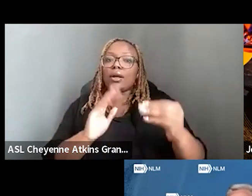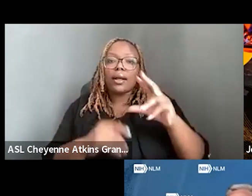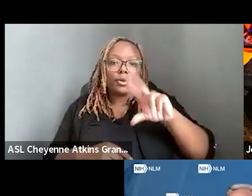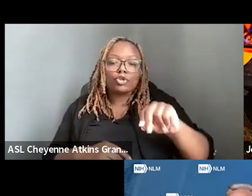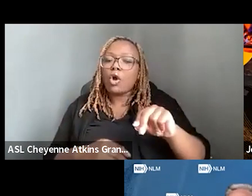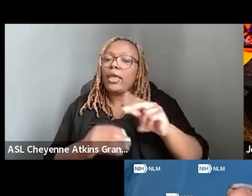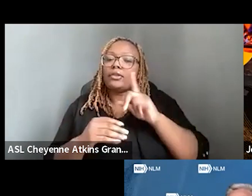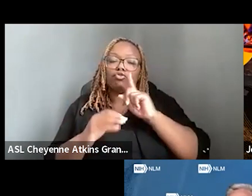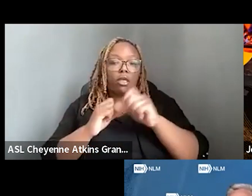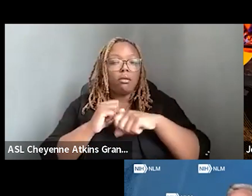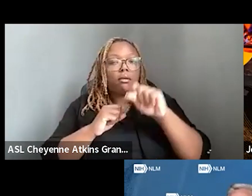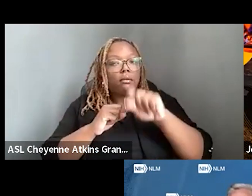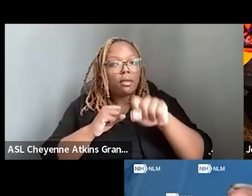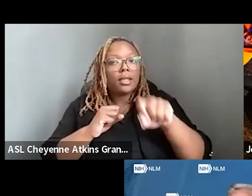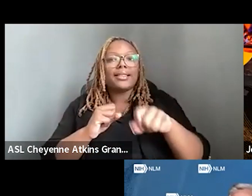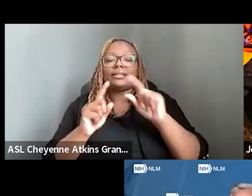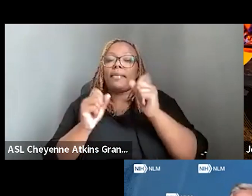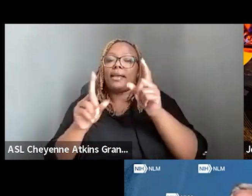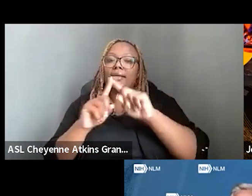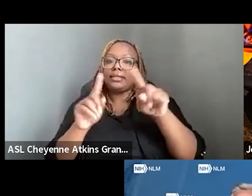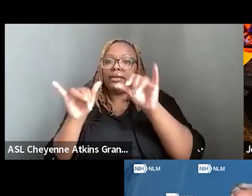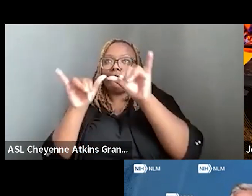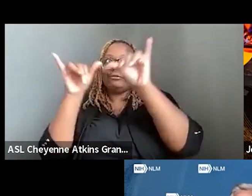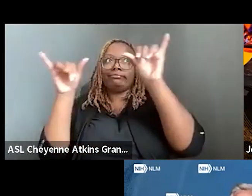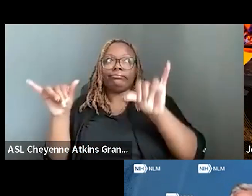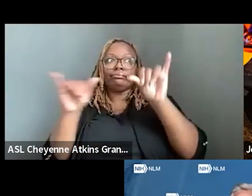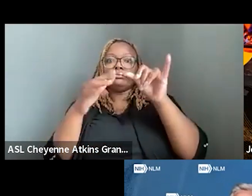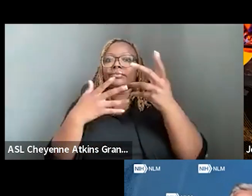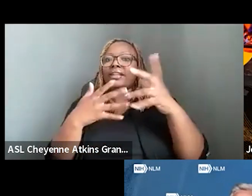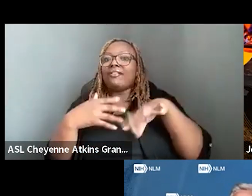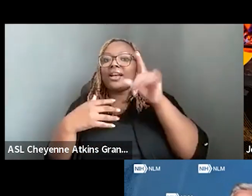They have to go through a series of finding out who you are